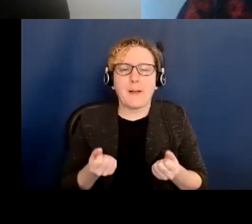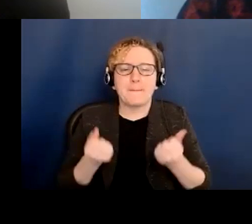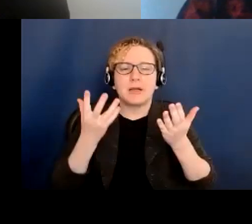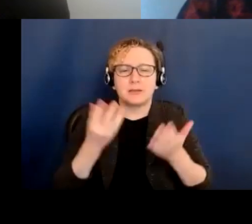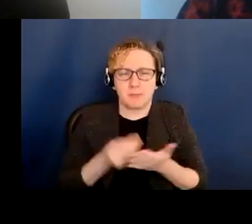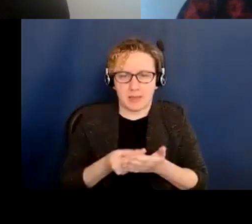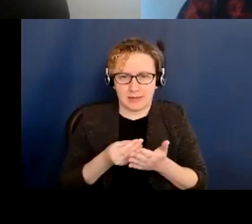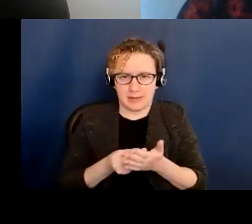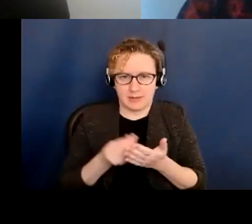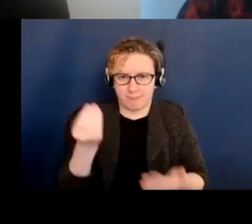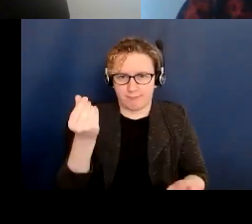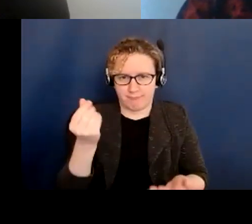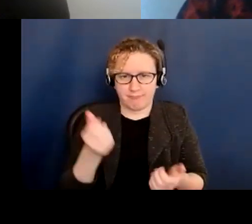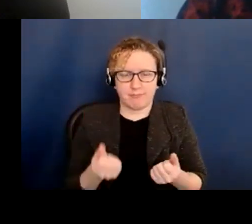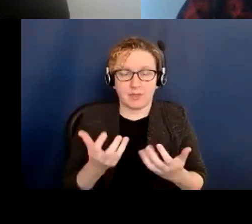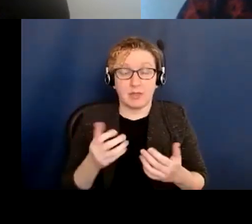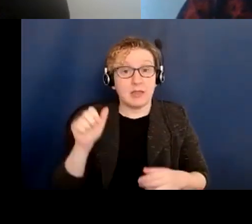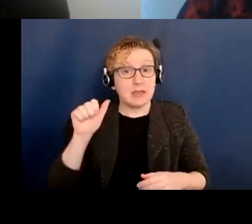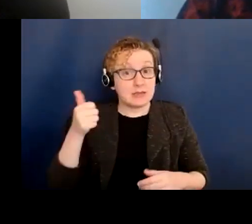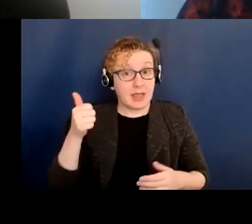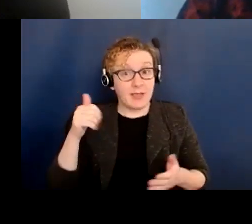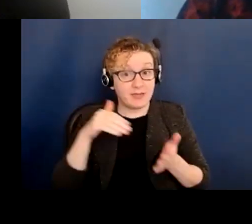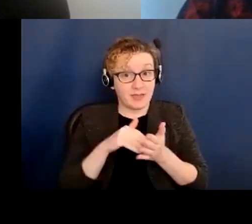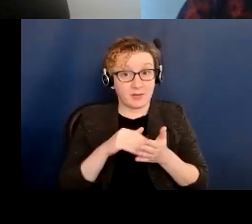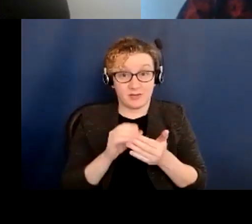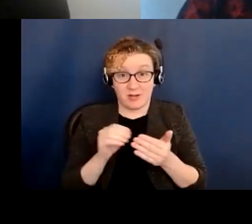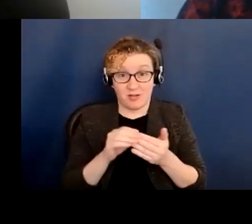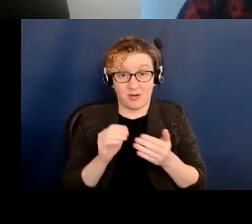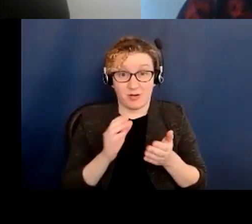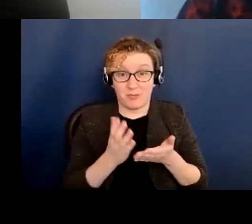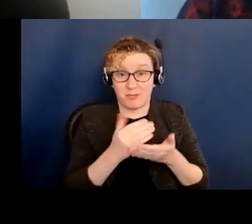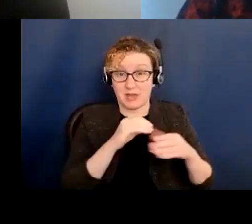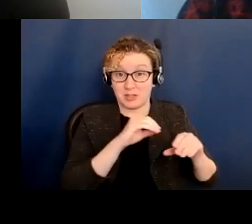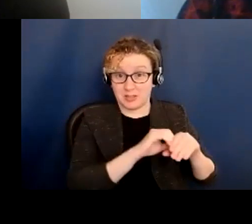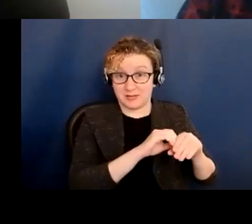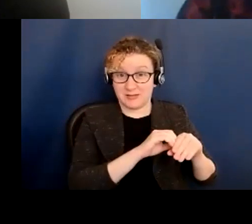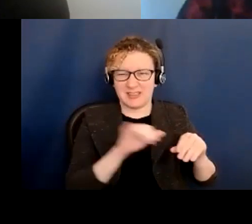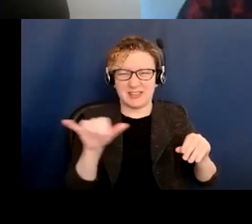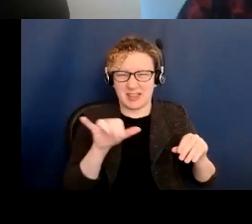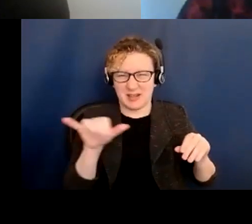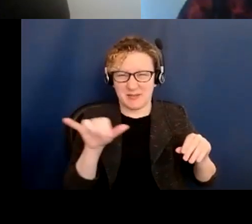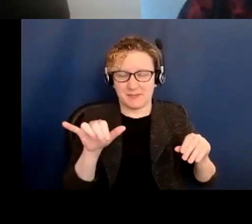The $10,000 budget works much in the same way as the 36,000dollar award.